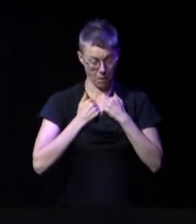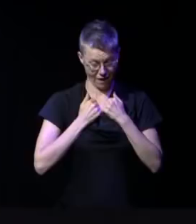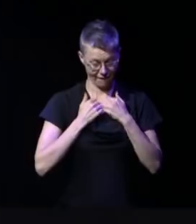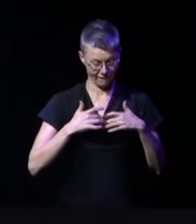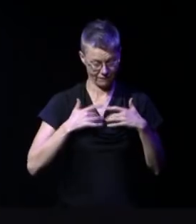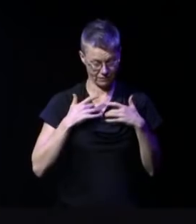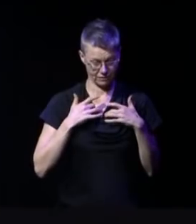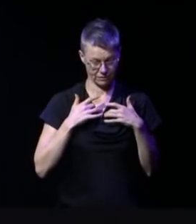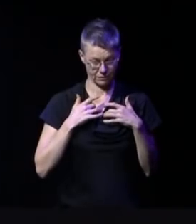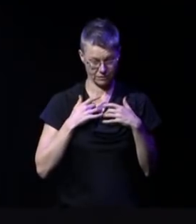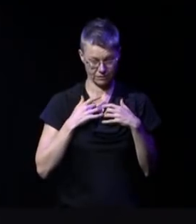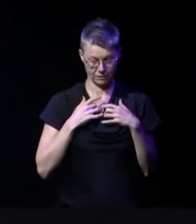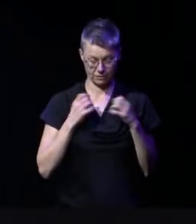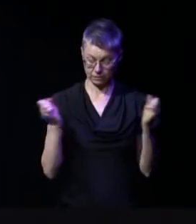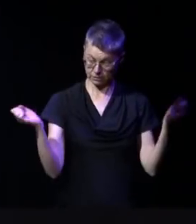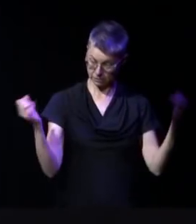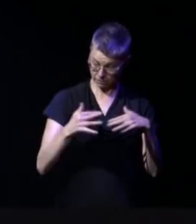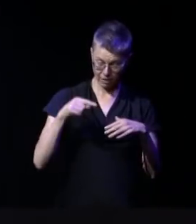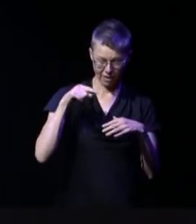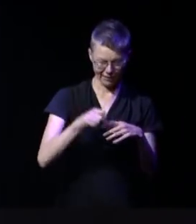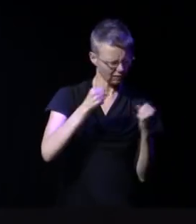alone itself is an act of resistance refusing